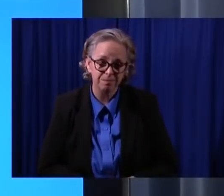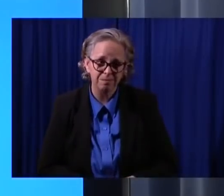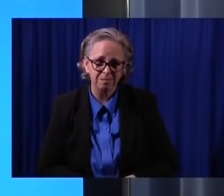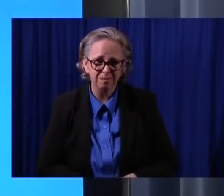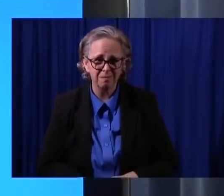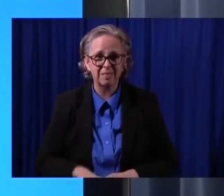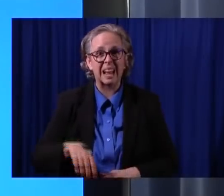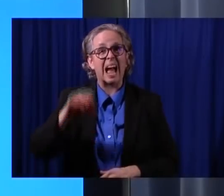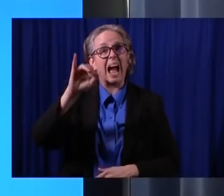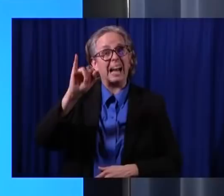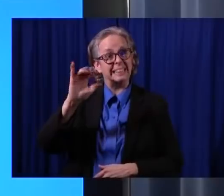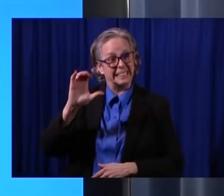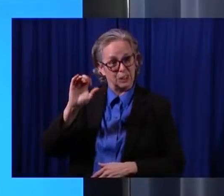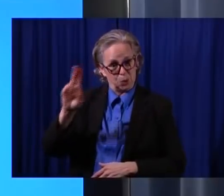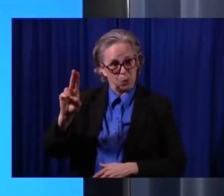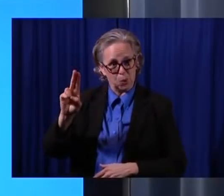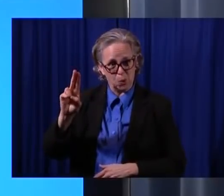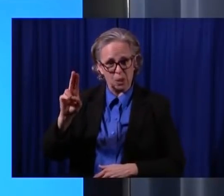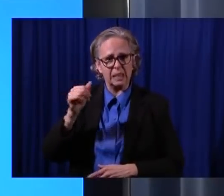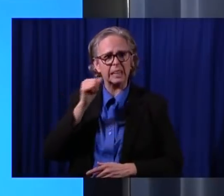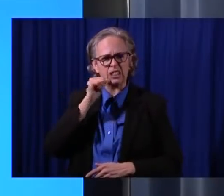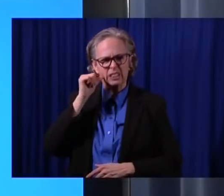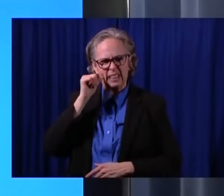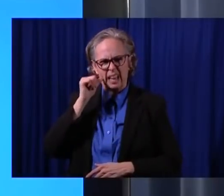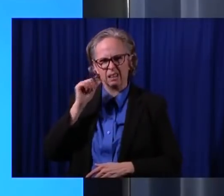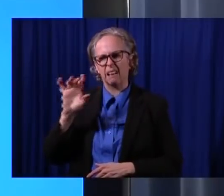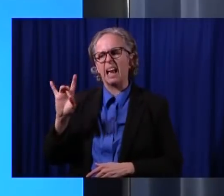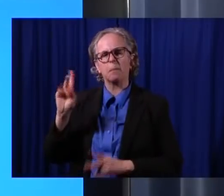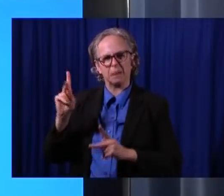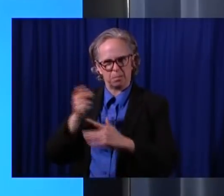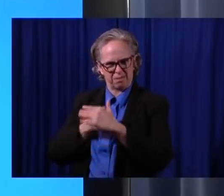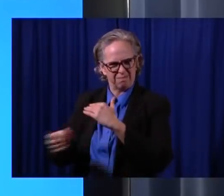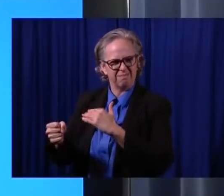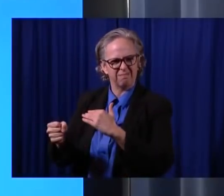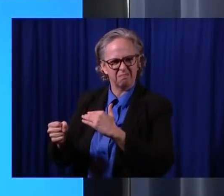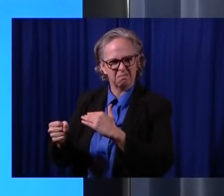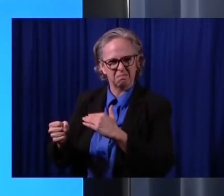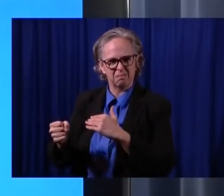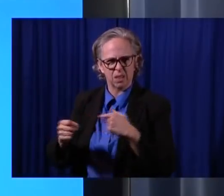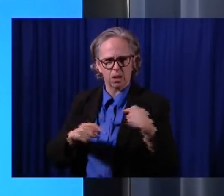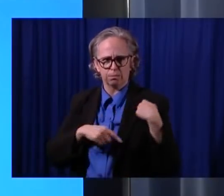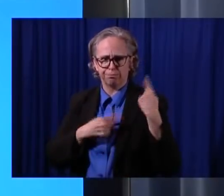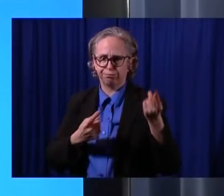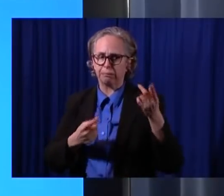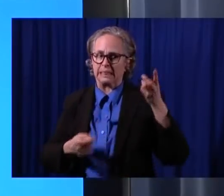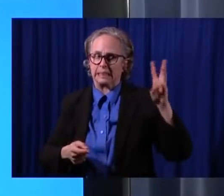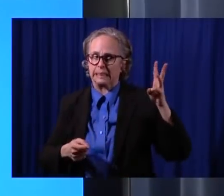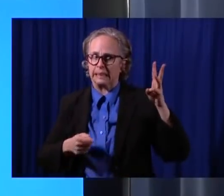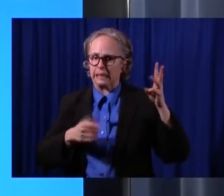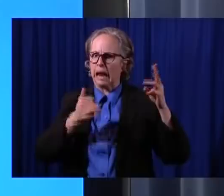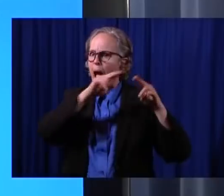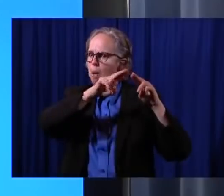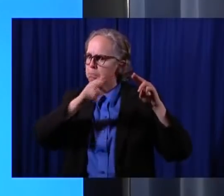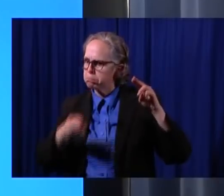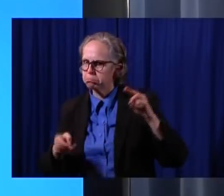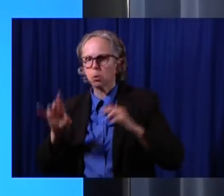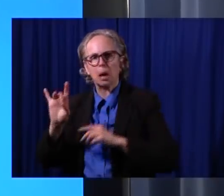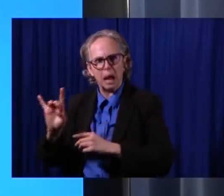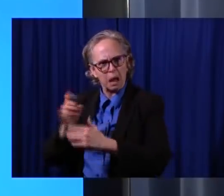FOR THE LAST 21 DAYS, NOT MUCH CHANGE THERE AND NOT MUCH REALLY AND DEATHS THERE ARE